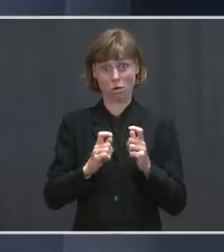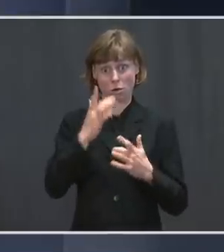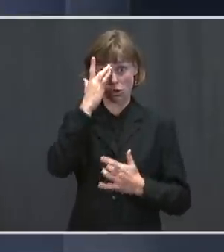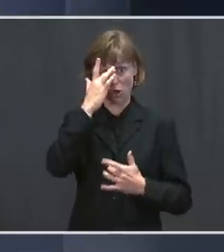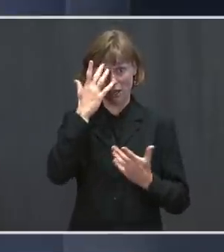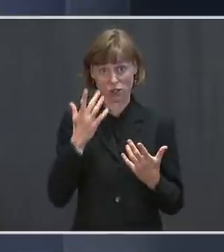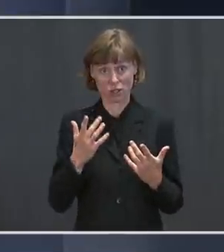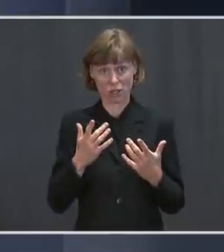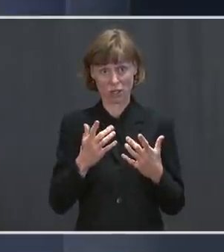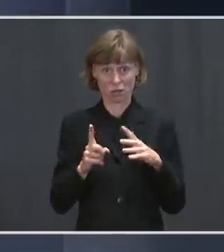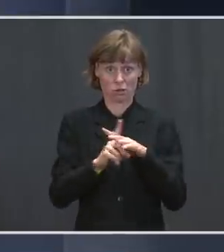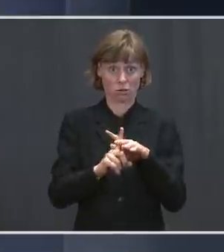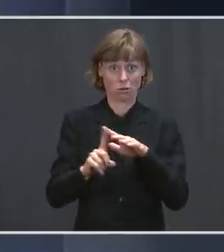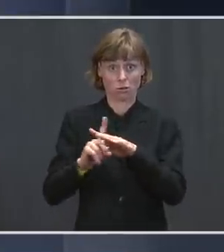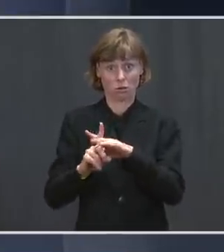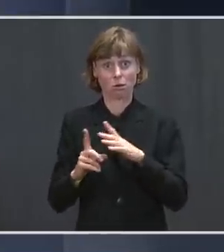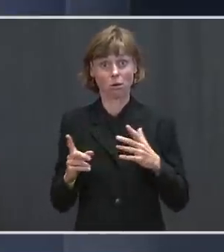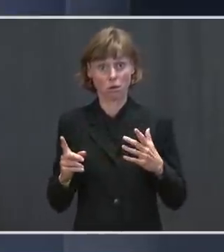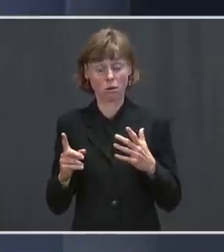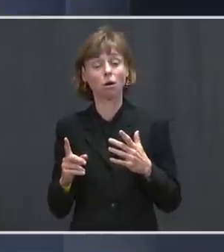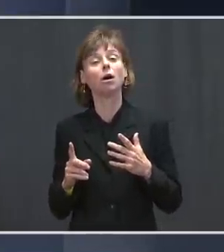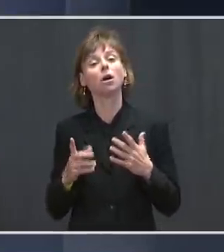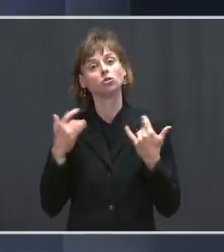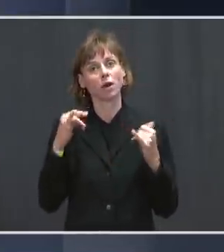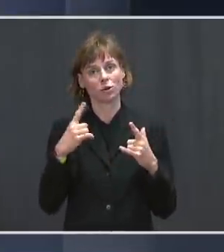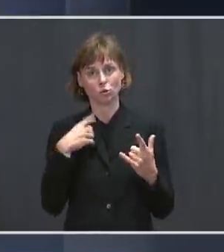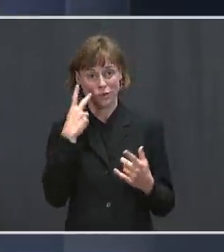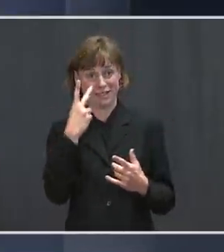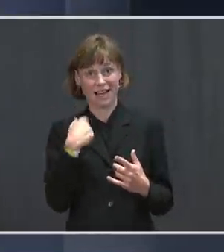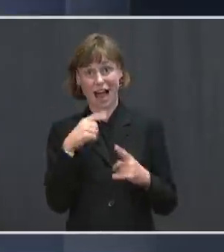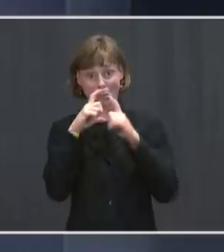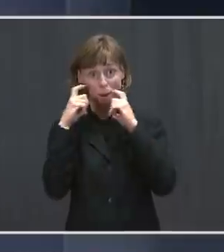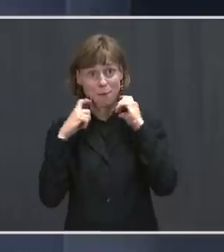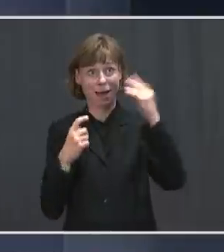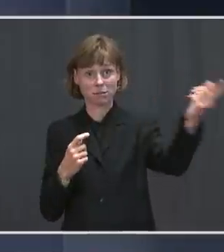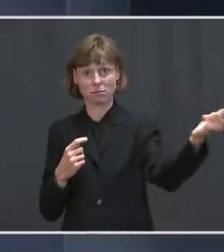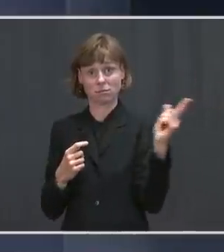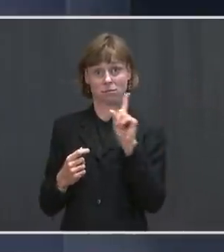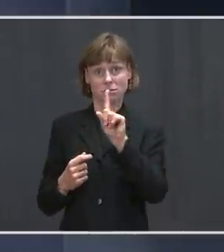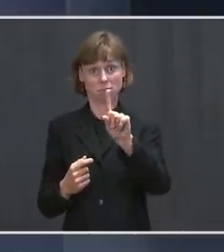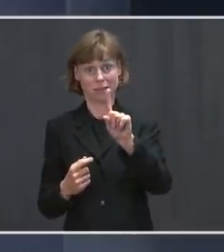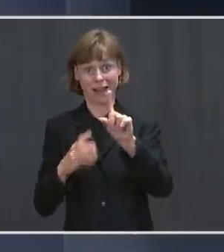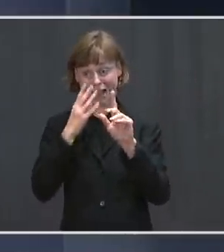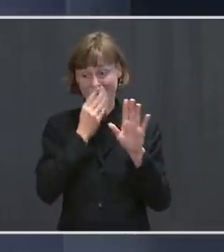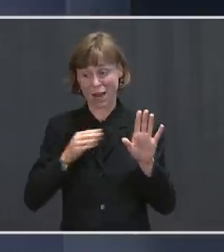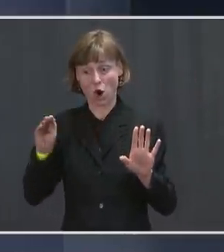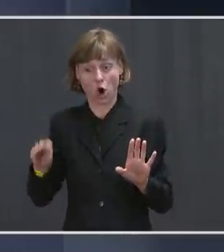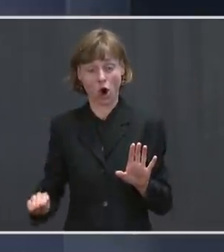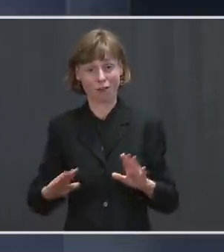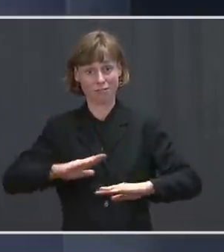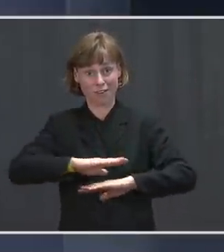as frequently as possible. Obviously, as you see, I wear a mask out here. I take it off when I come to the podium, based on the recommendations and advice